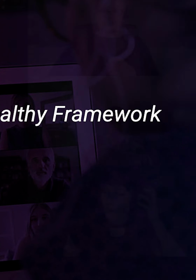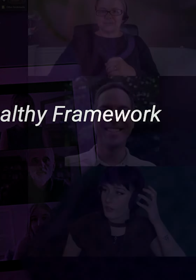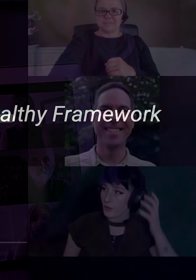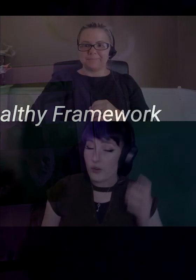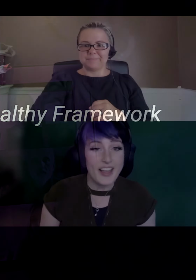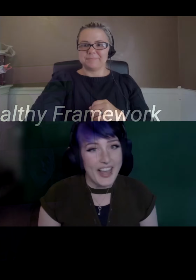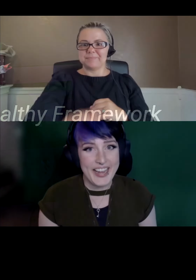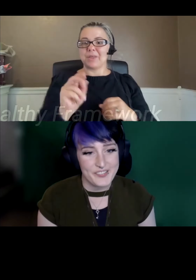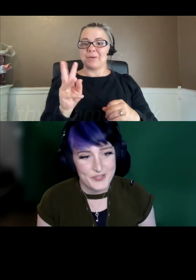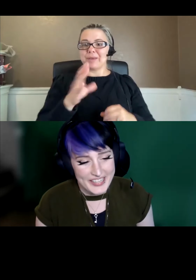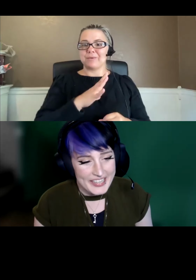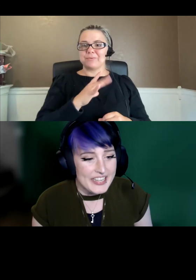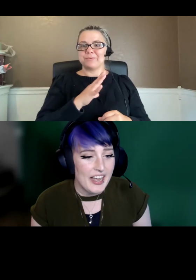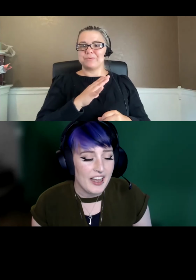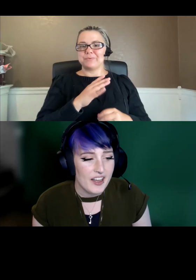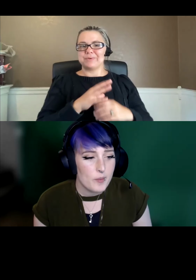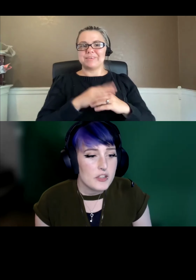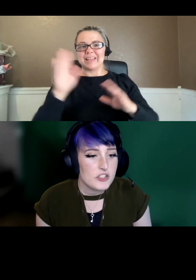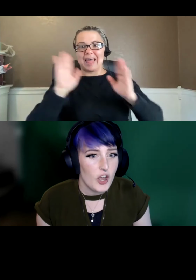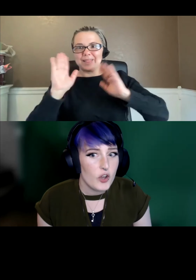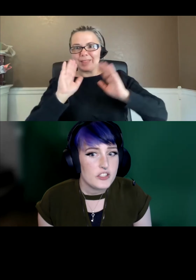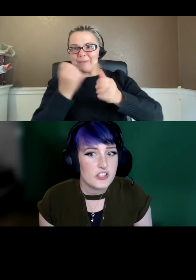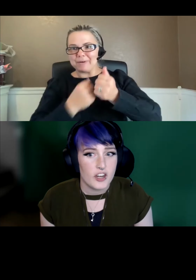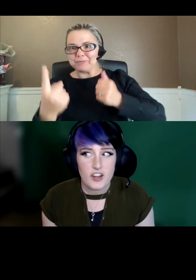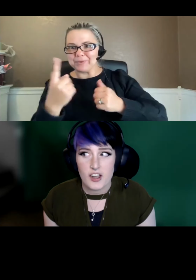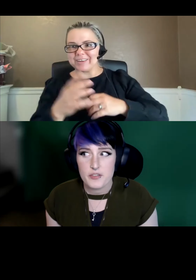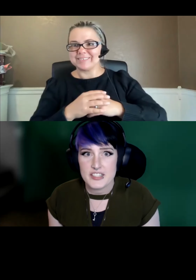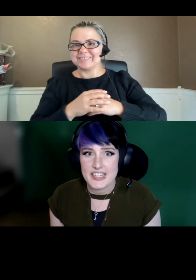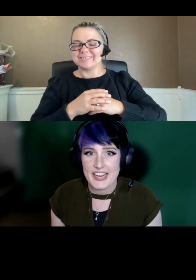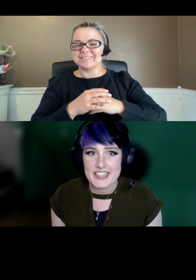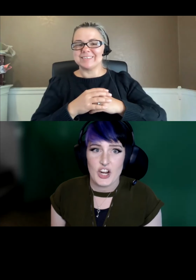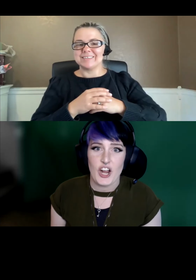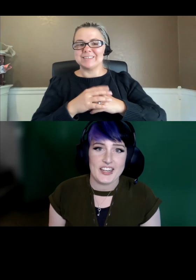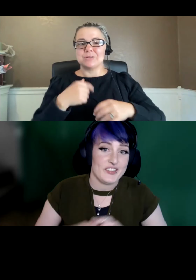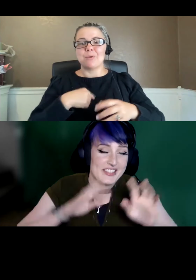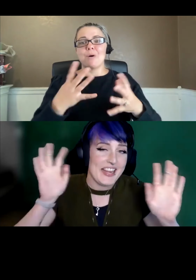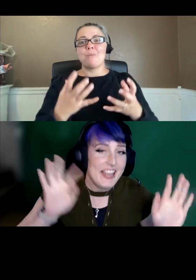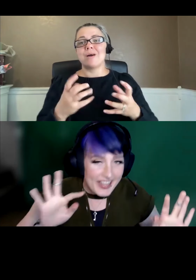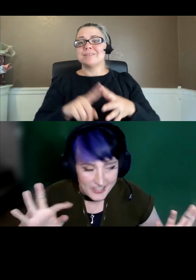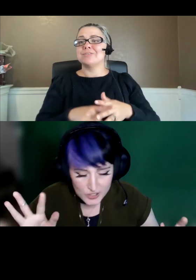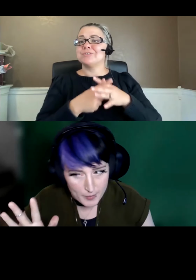[Shell]: Hi everybody! So to start off today's talk I want to say thank you